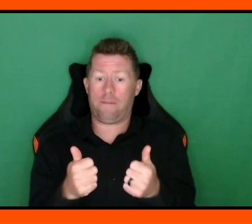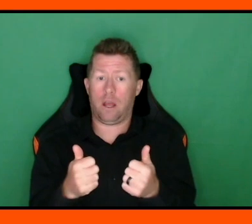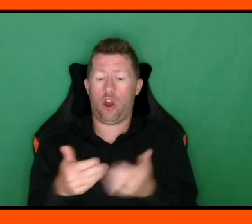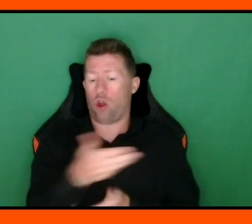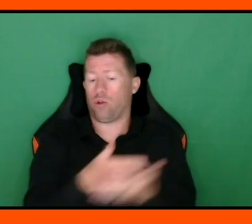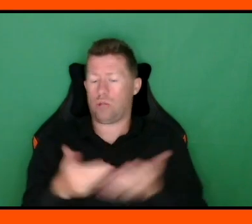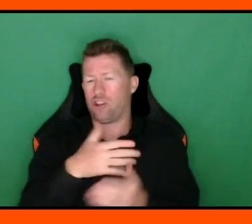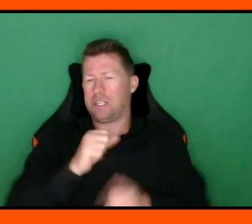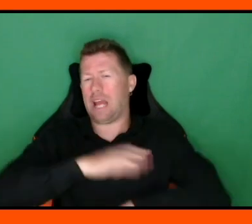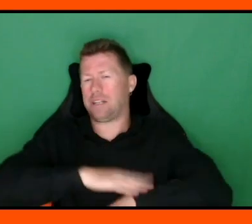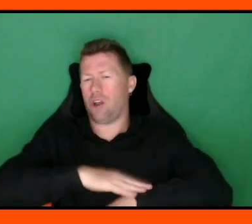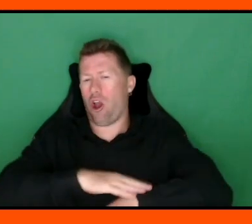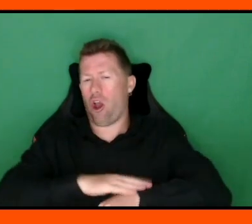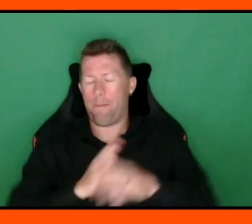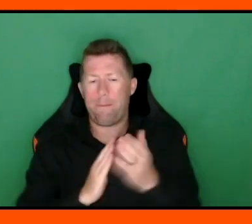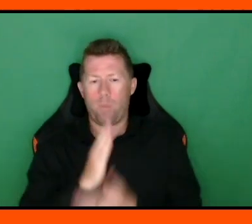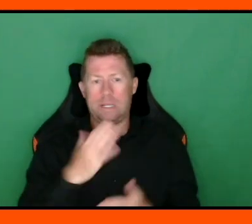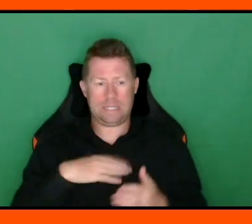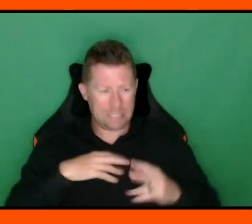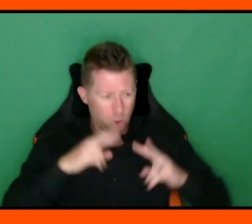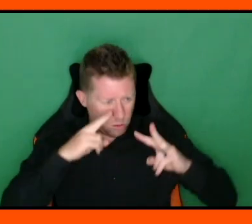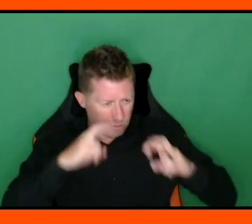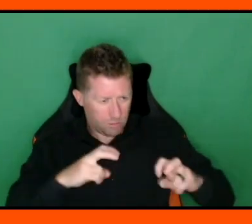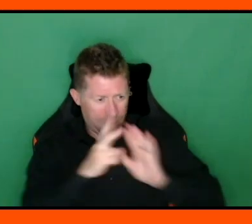because we need to analyse what we hear,